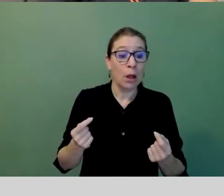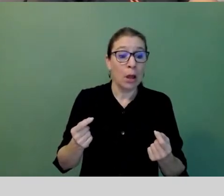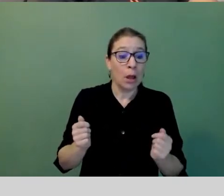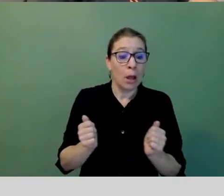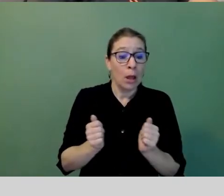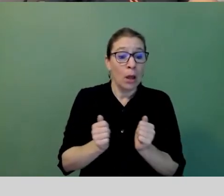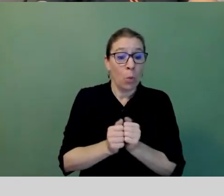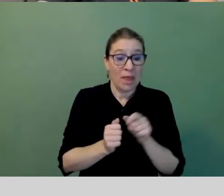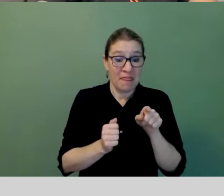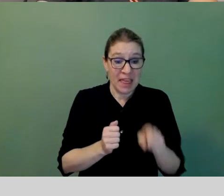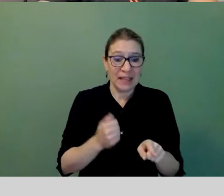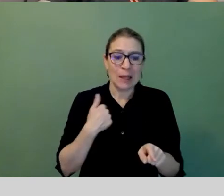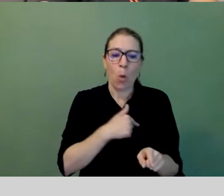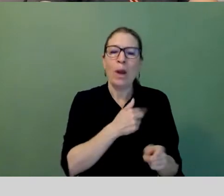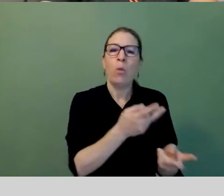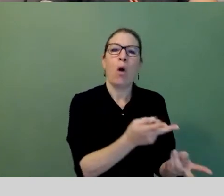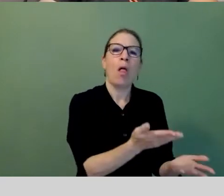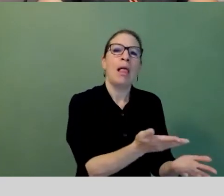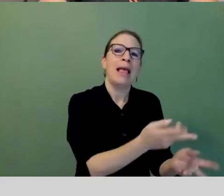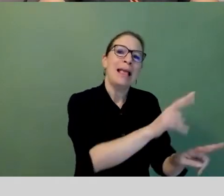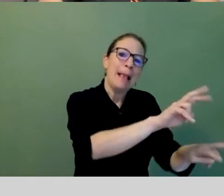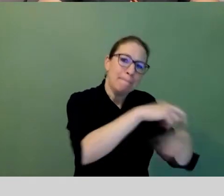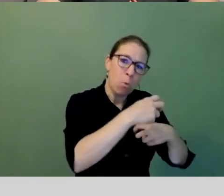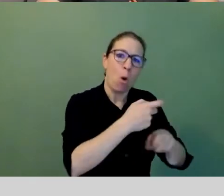or we'll import from the the typing module, Optional.